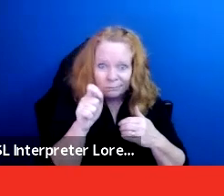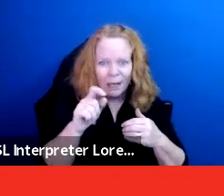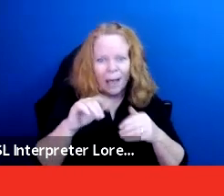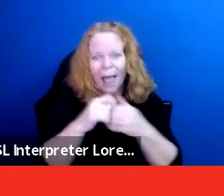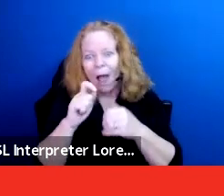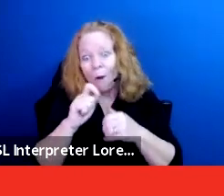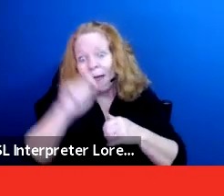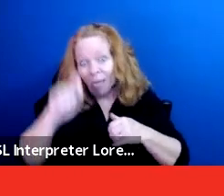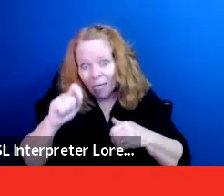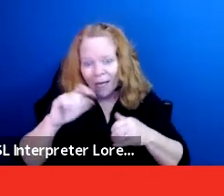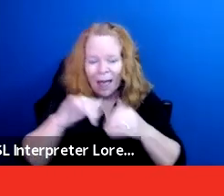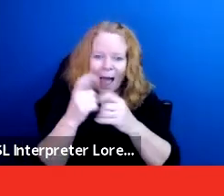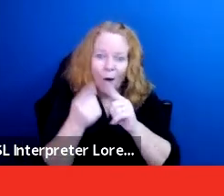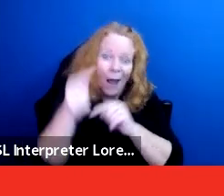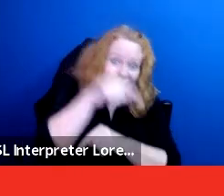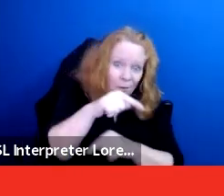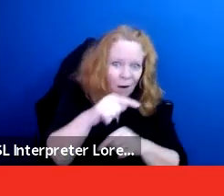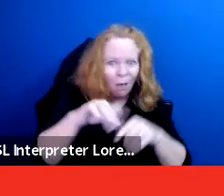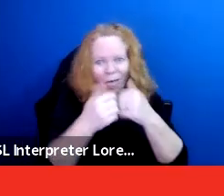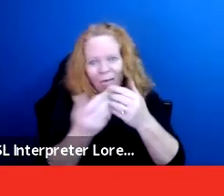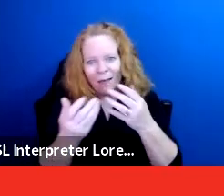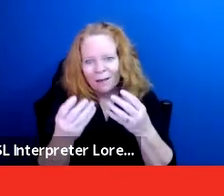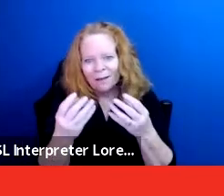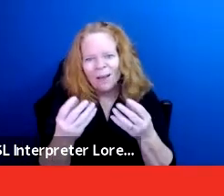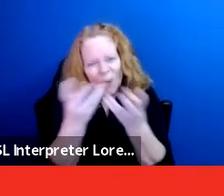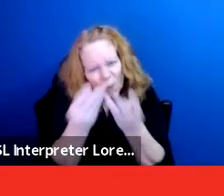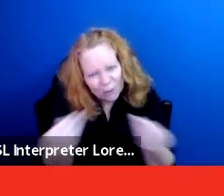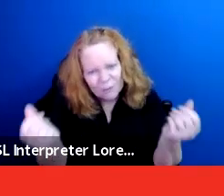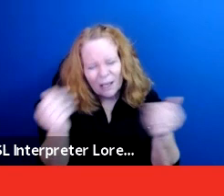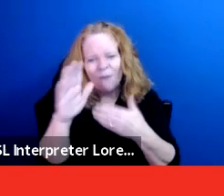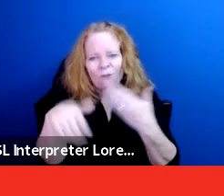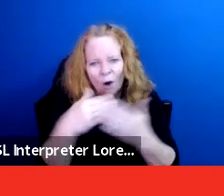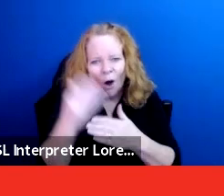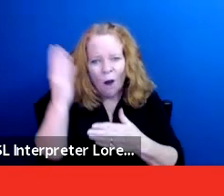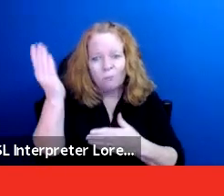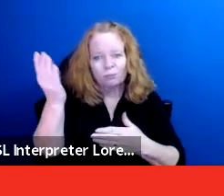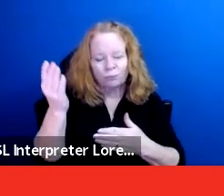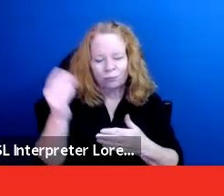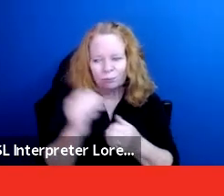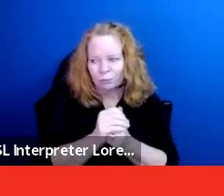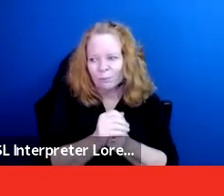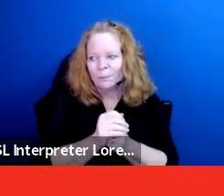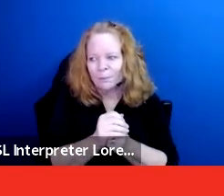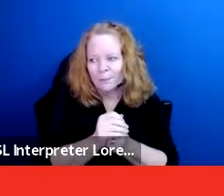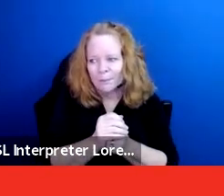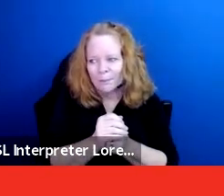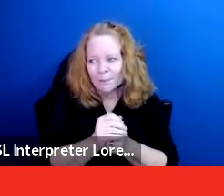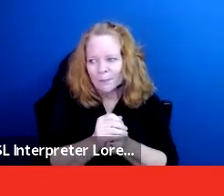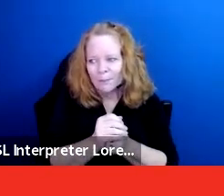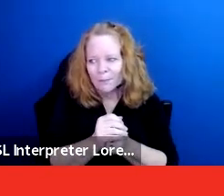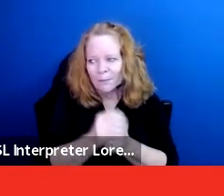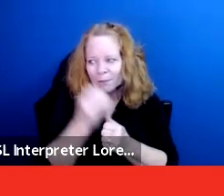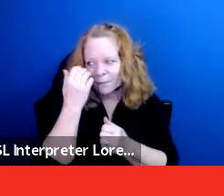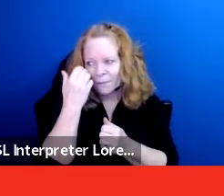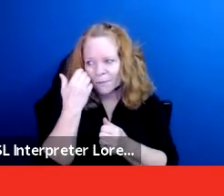to make sure that we were actually solving for all of the presentations that we needed and it's also